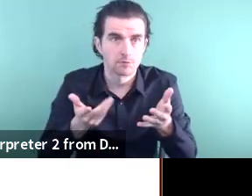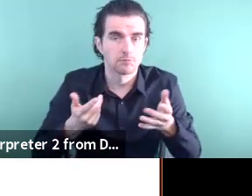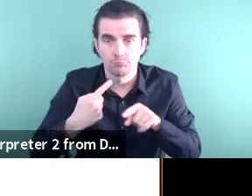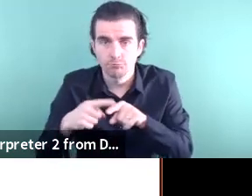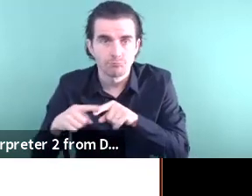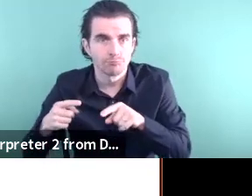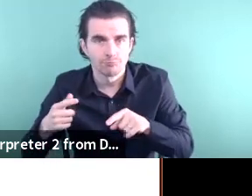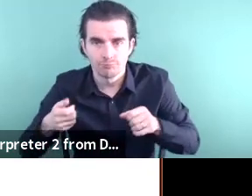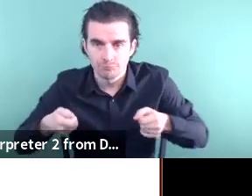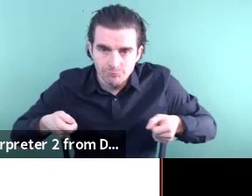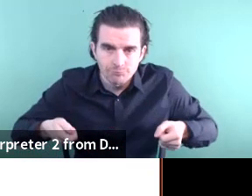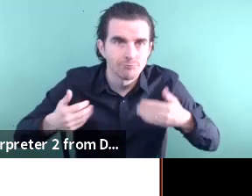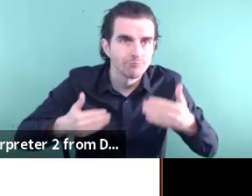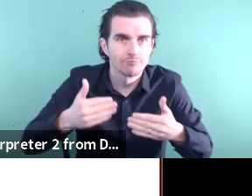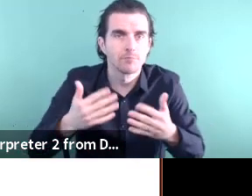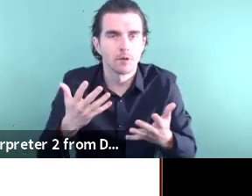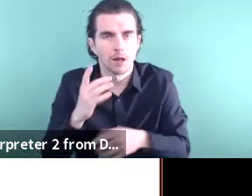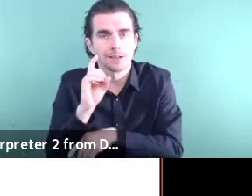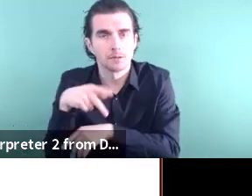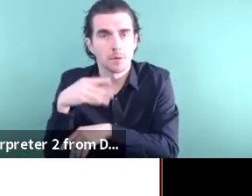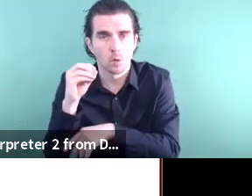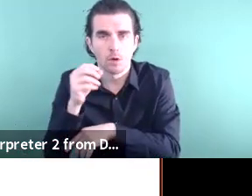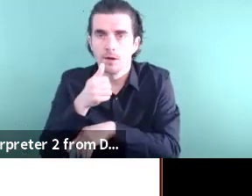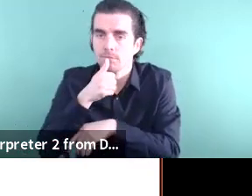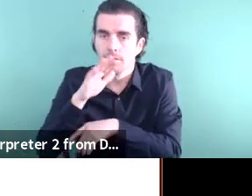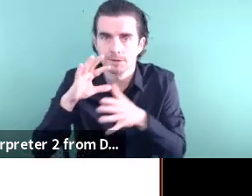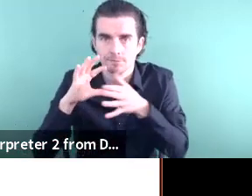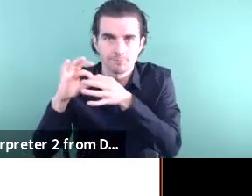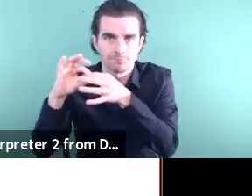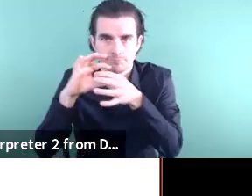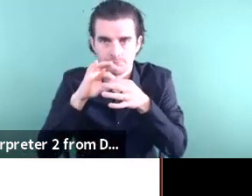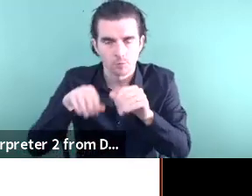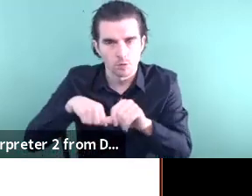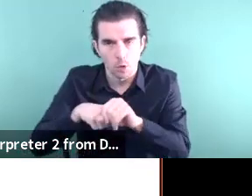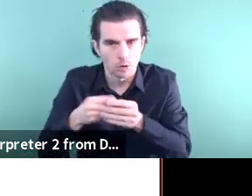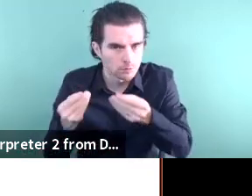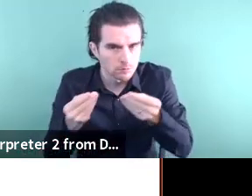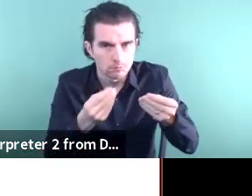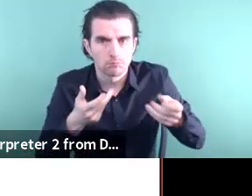And those were actually photos of persons with disabilities registering or participating in